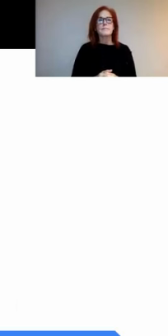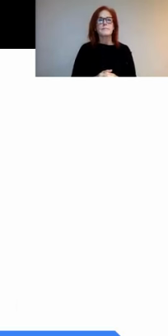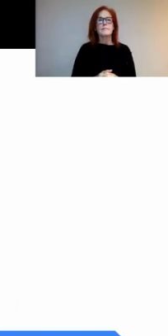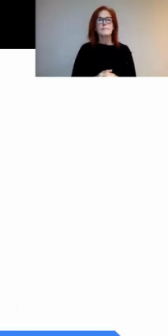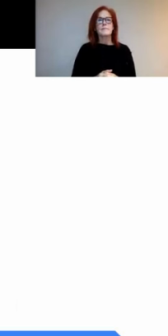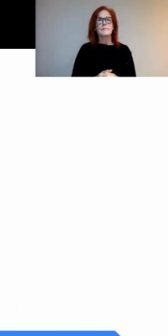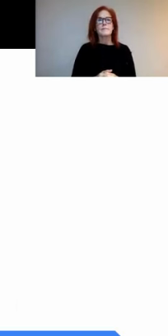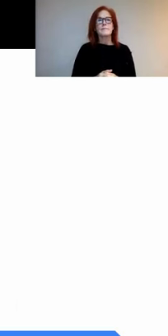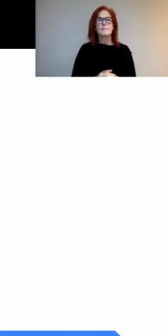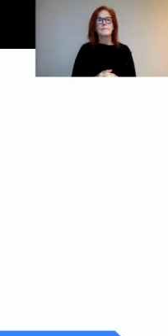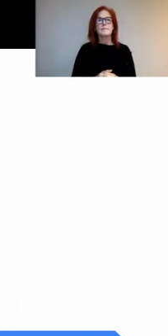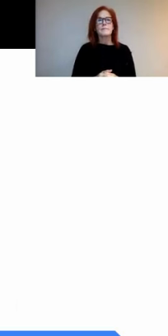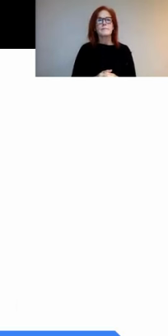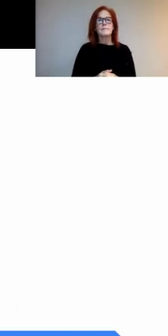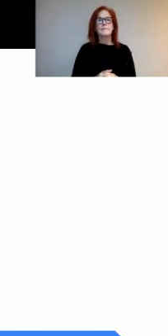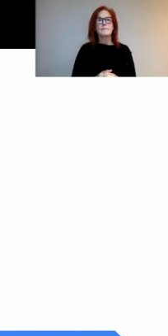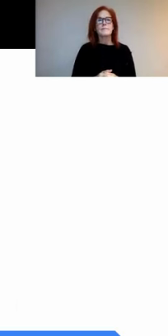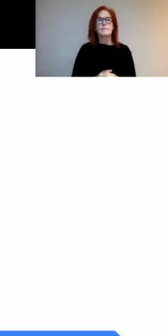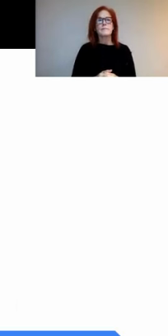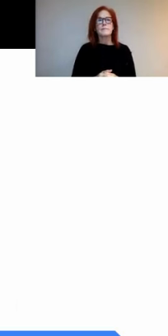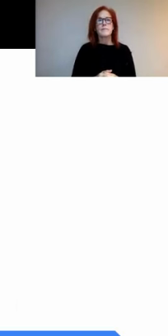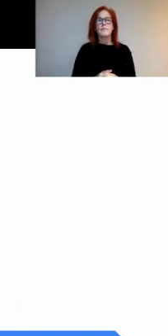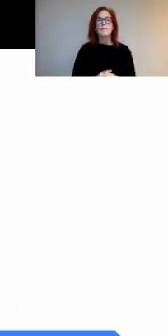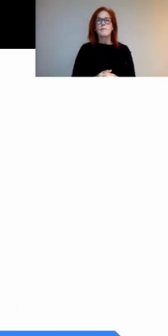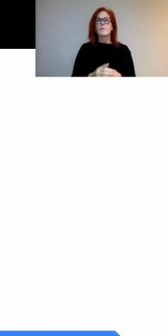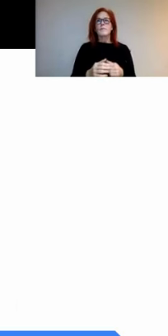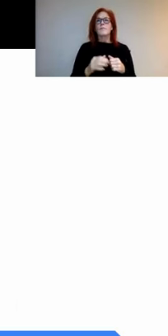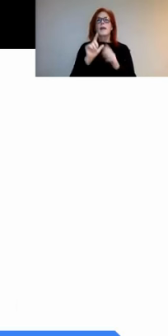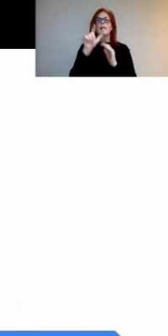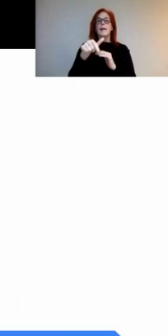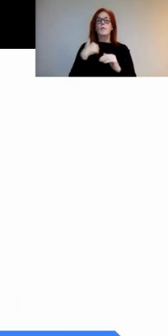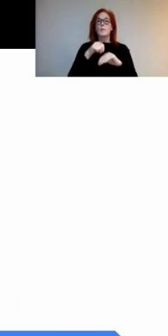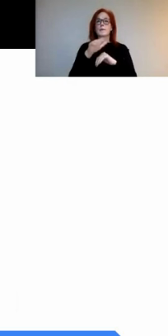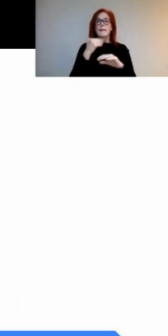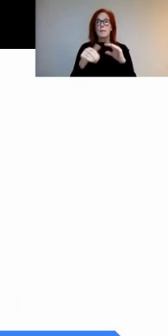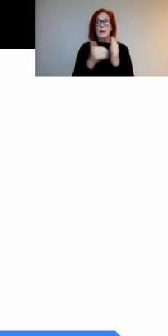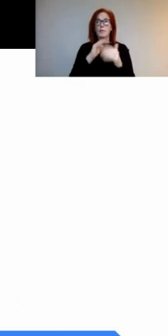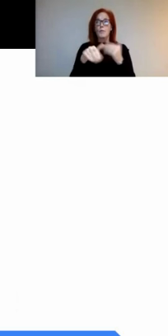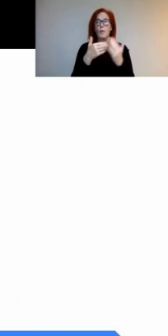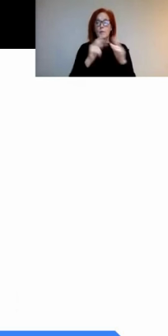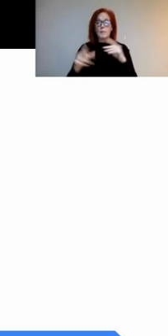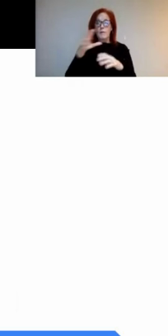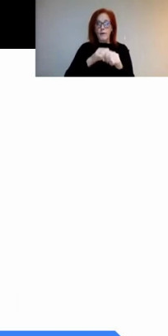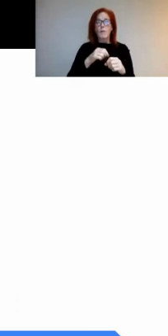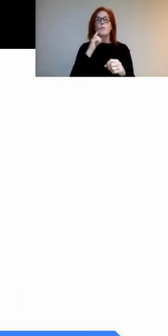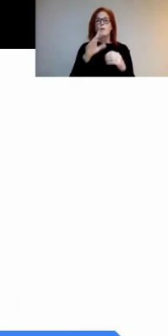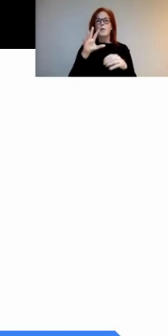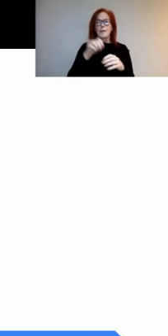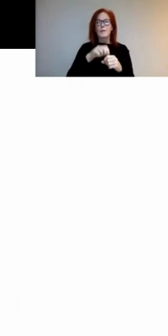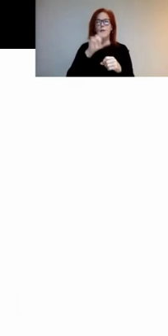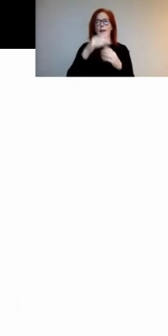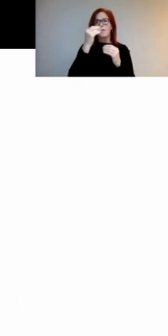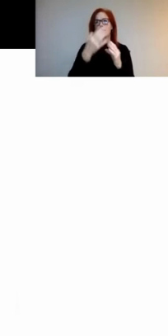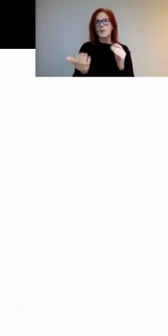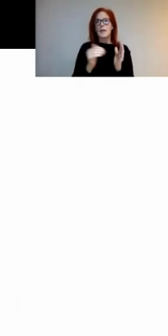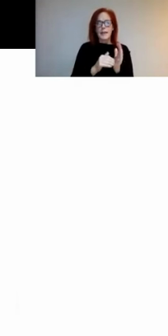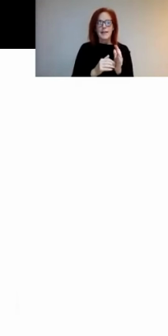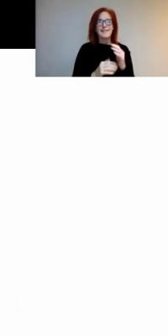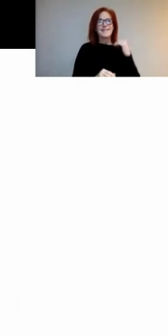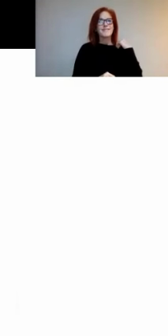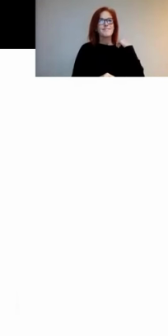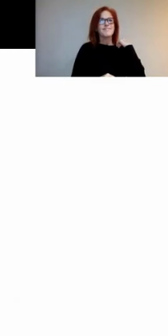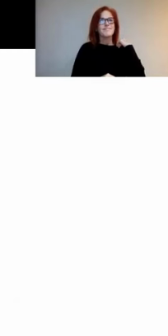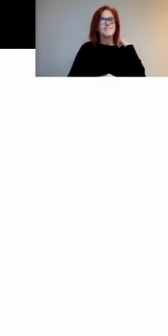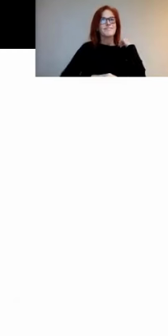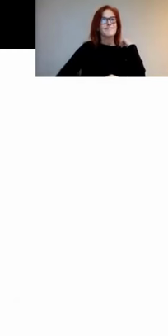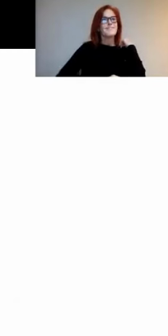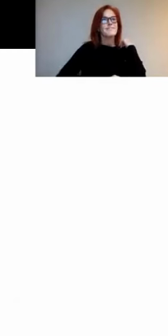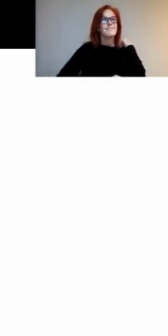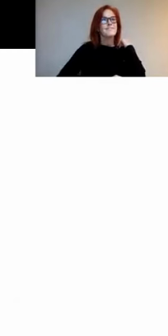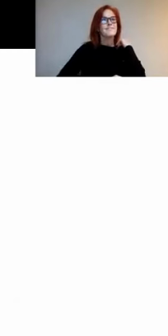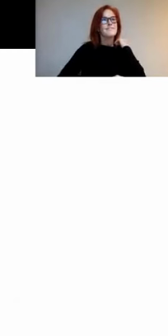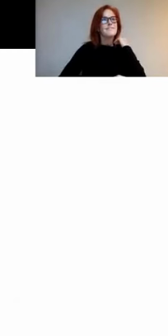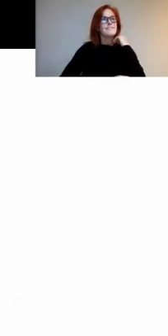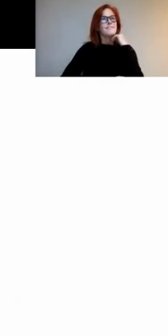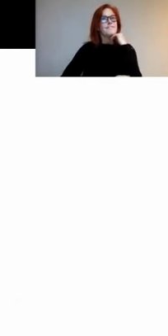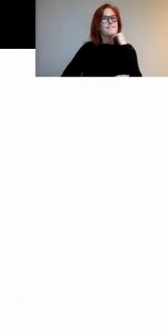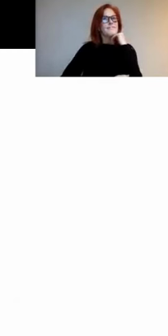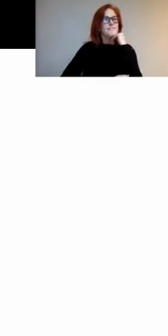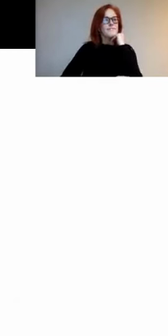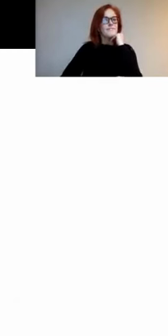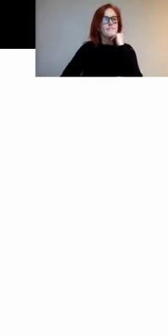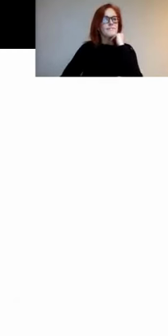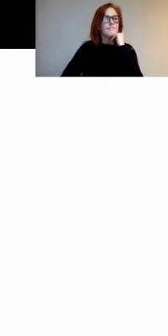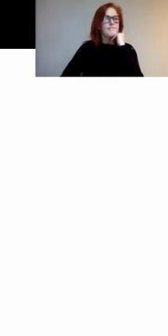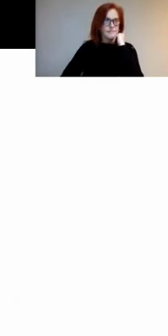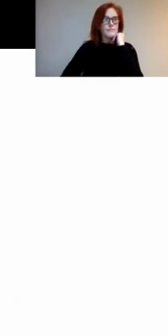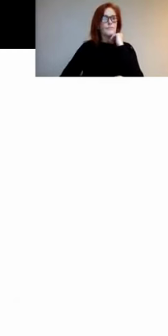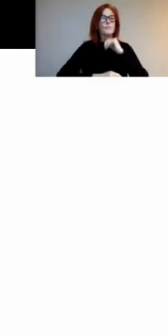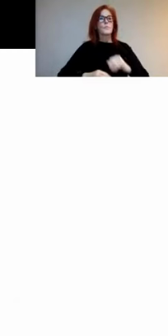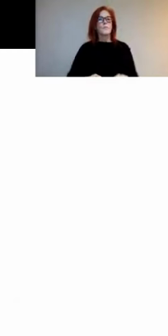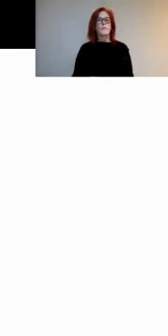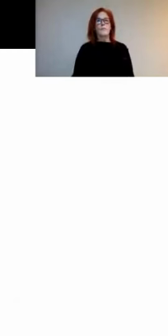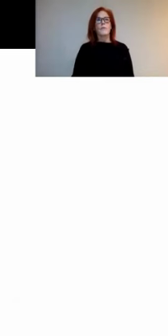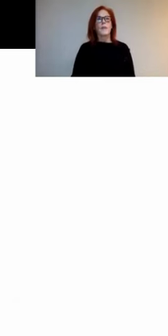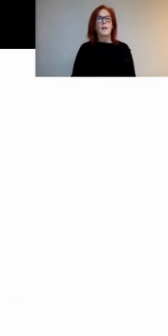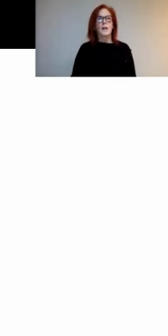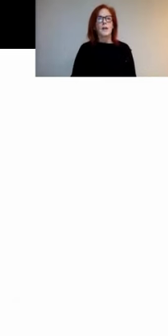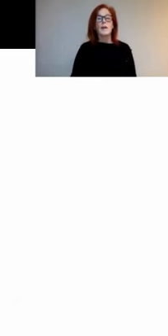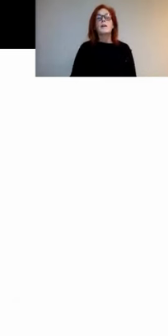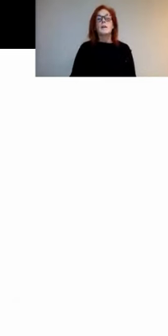We will be collecting all of the most common questions and be able to hopefully condense them a little bit. And these questions will be put together for later viewing after the meeting.